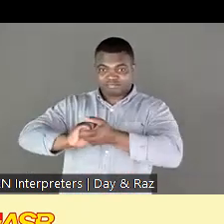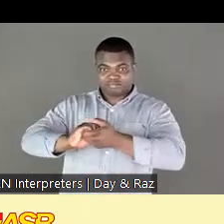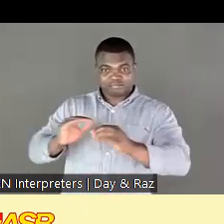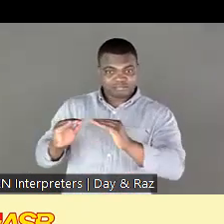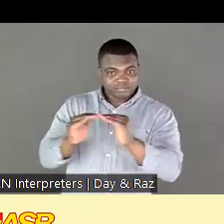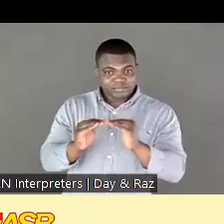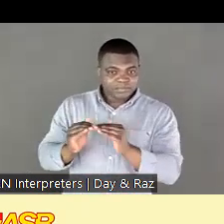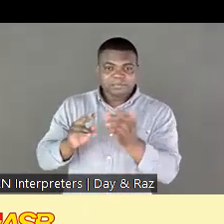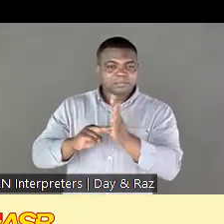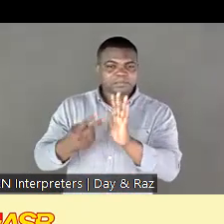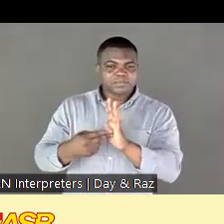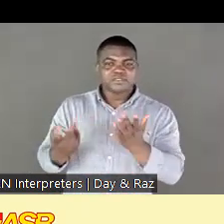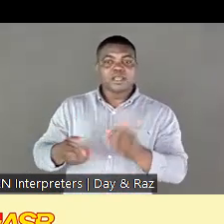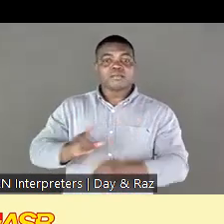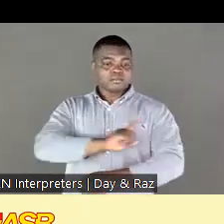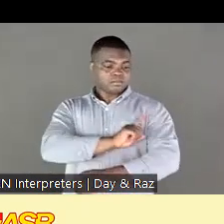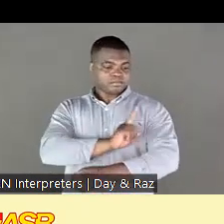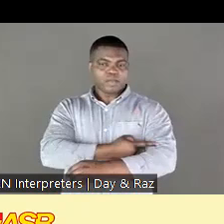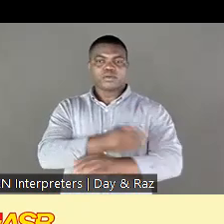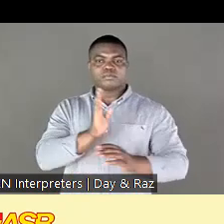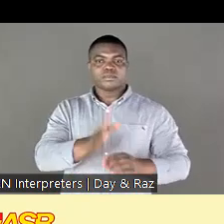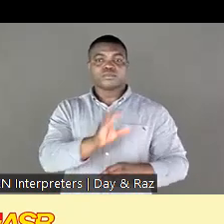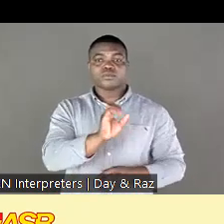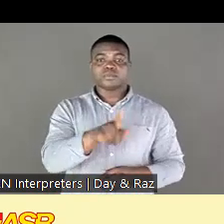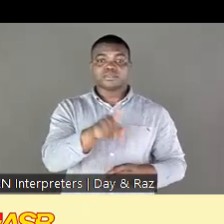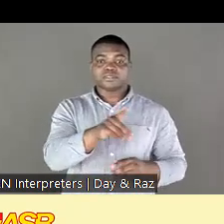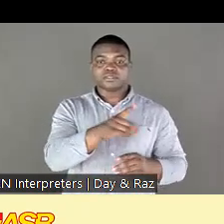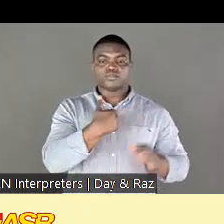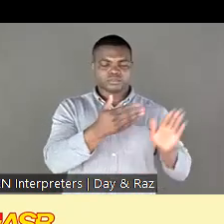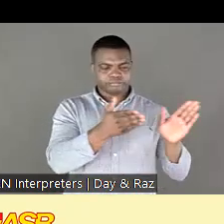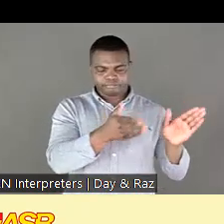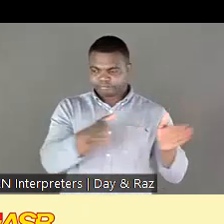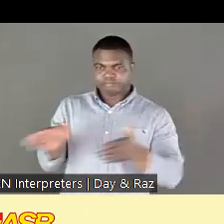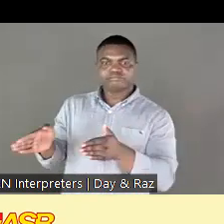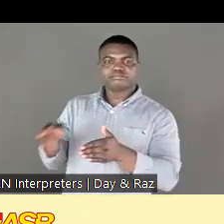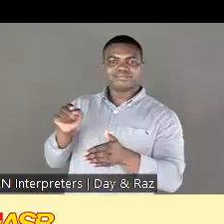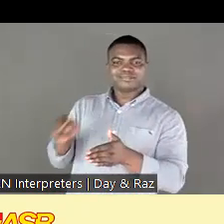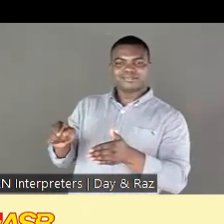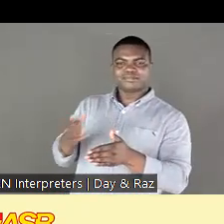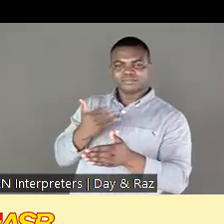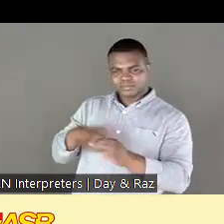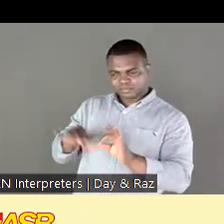over the decision making process throughout all stages of humanitarian actions, starting from